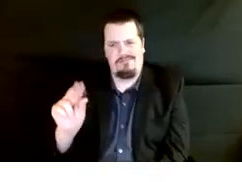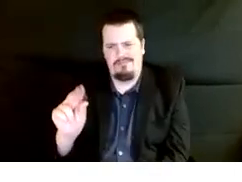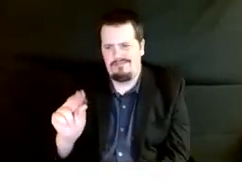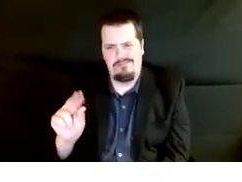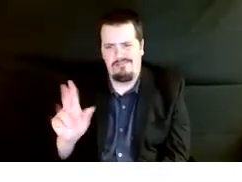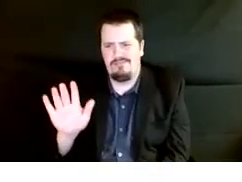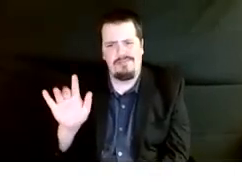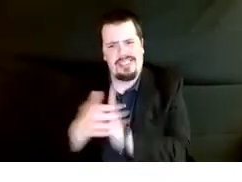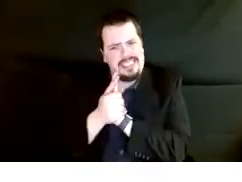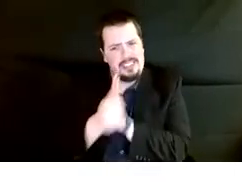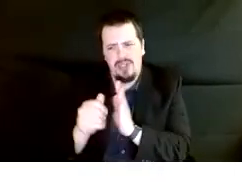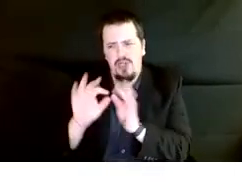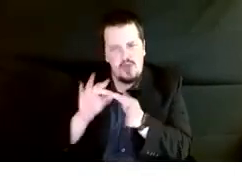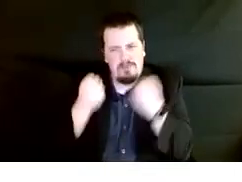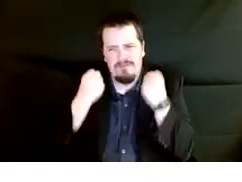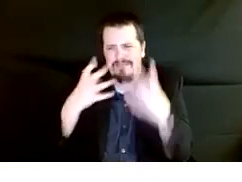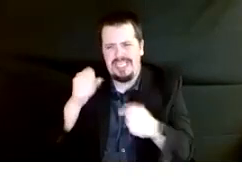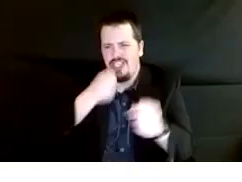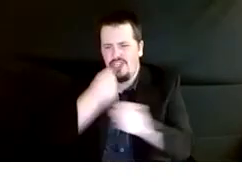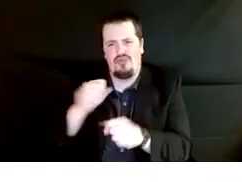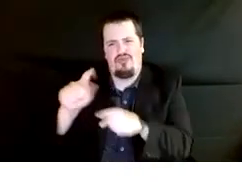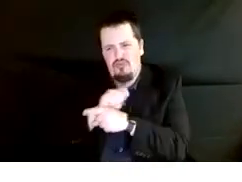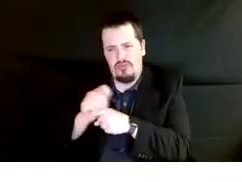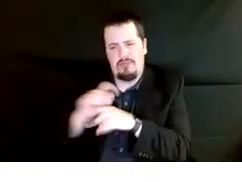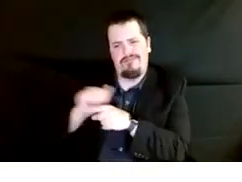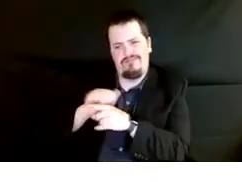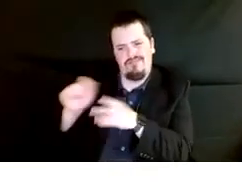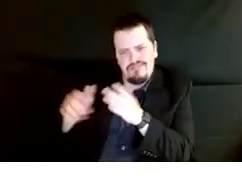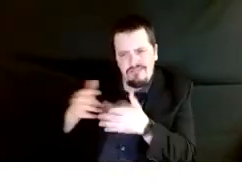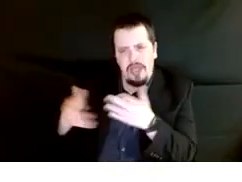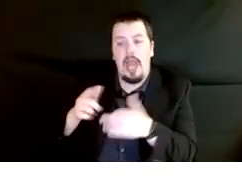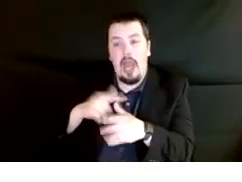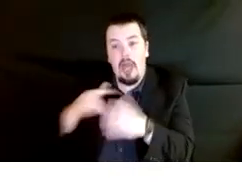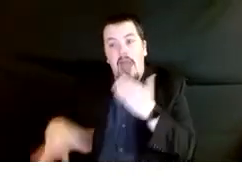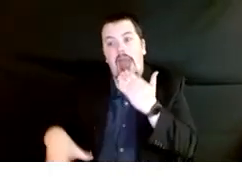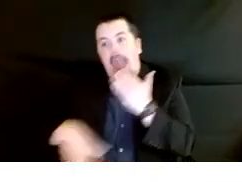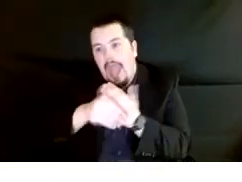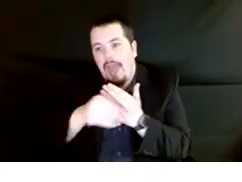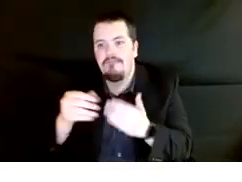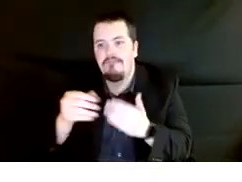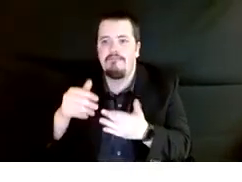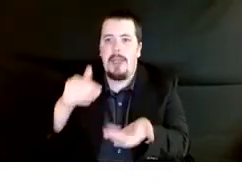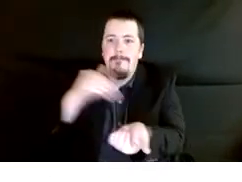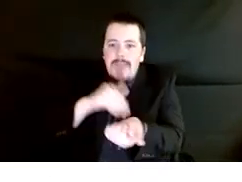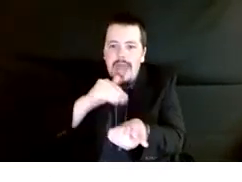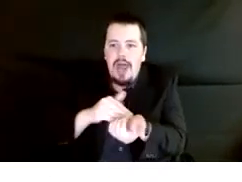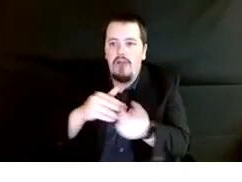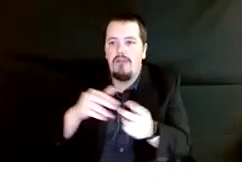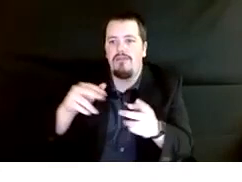interpreting takes many years of training and lots of skills and then there's the medical vocabulary so, so thank you for adding that whoever added that,